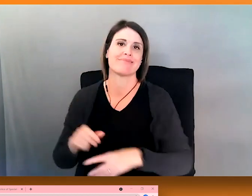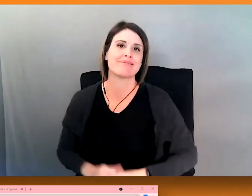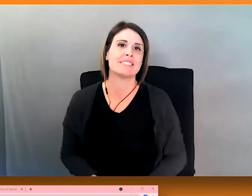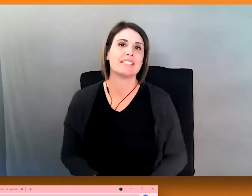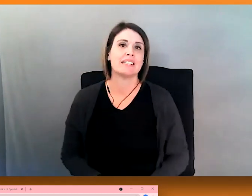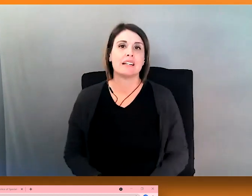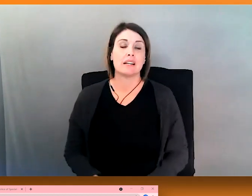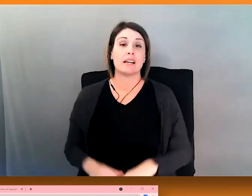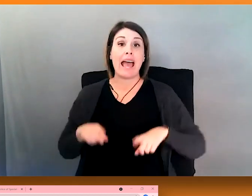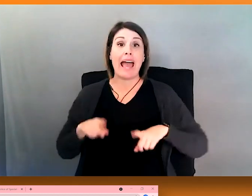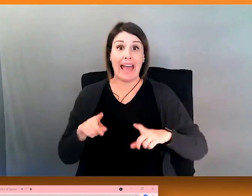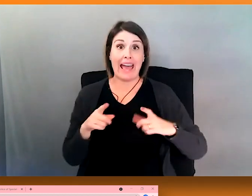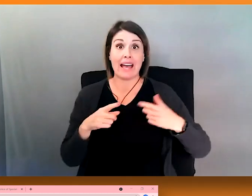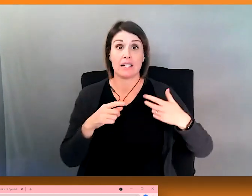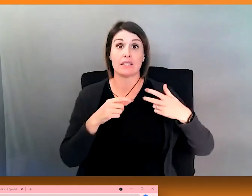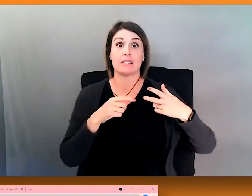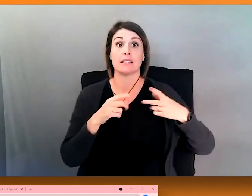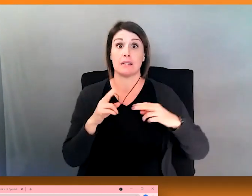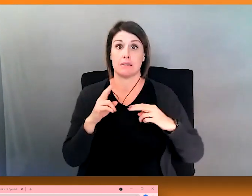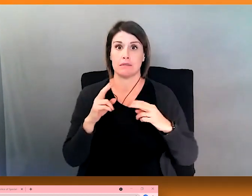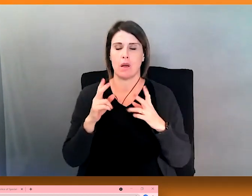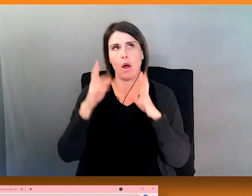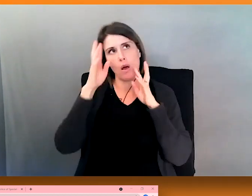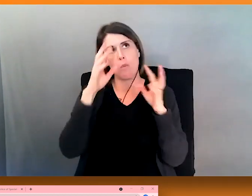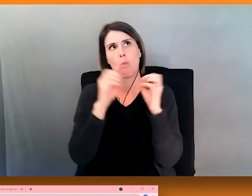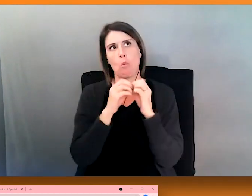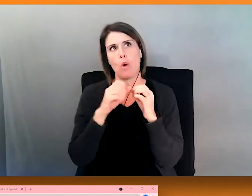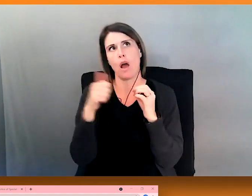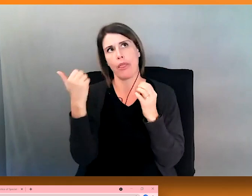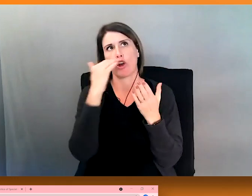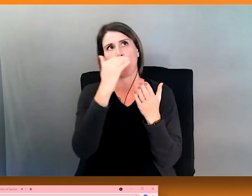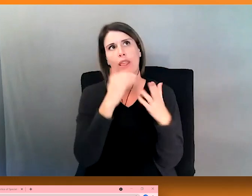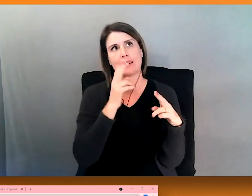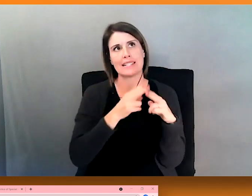And as you build more, you'll see more boxes up here.